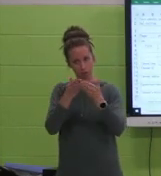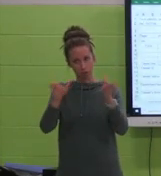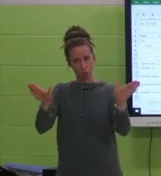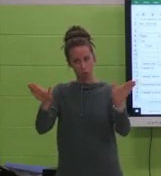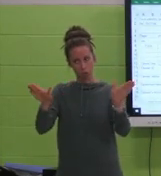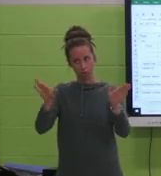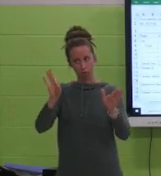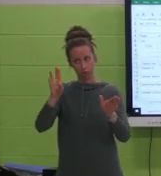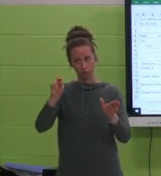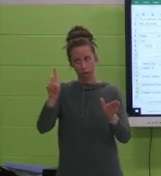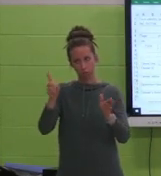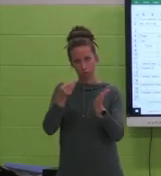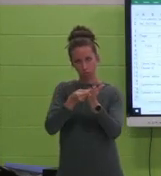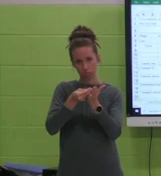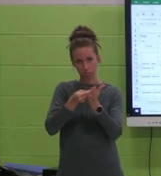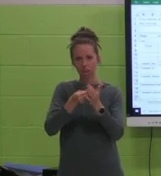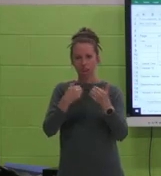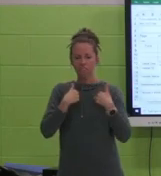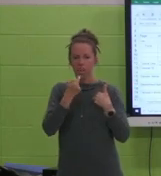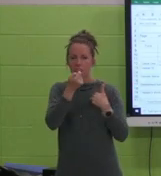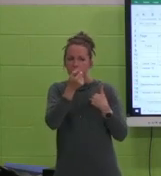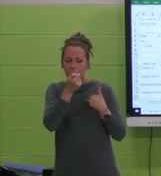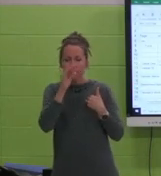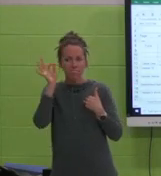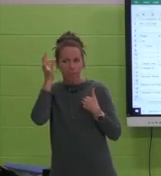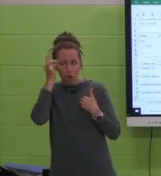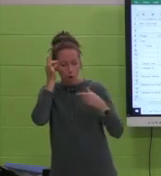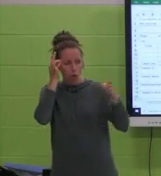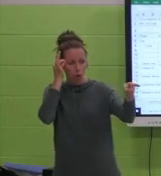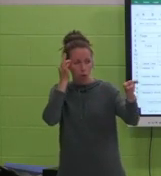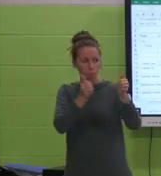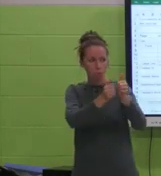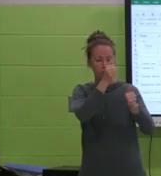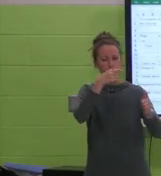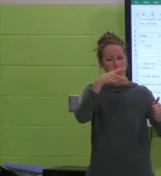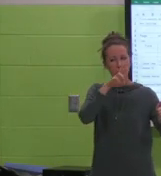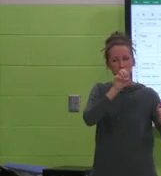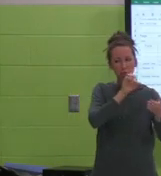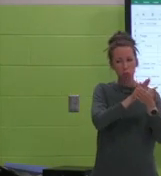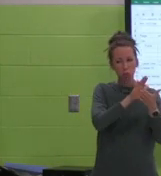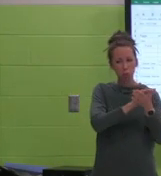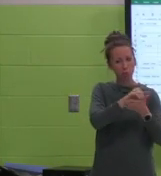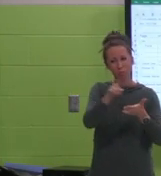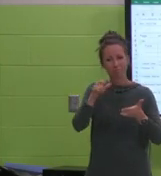fund here it's mostly in the preschool area you you don't receive a lot of of federal dollars